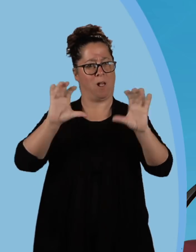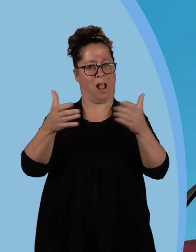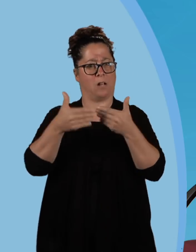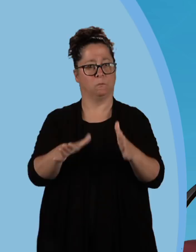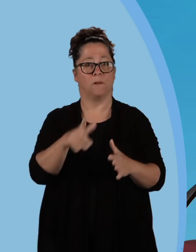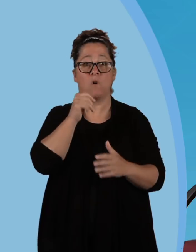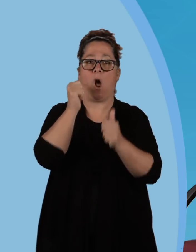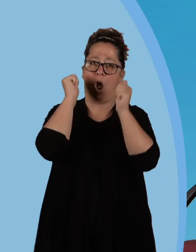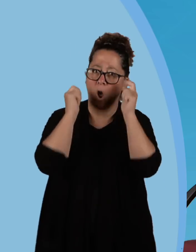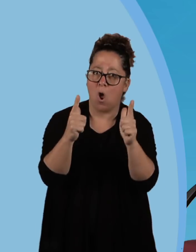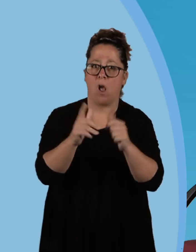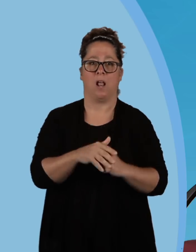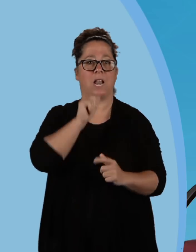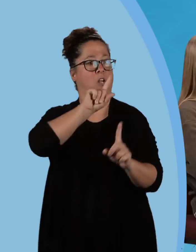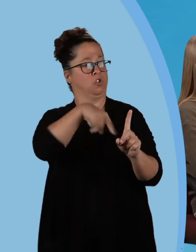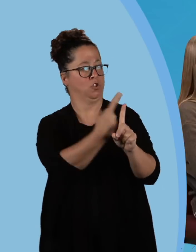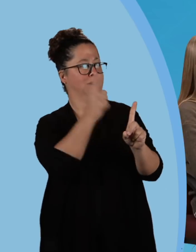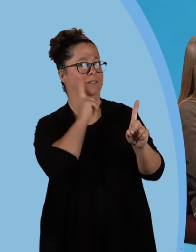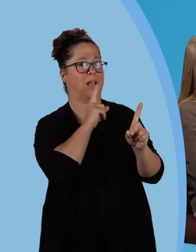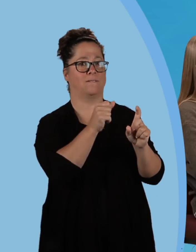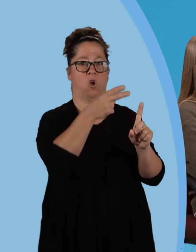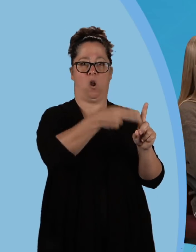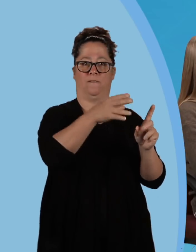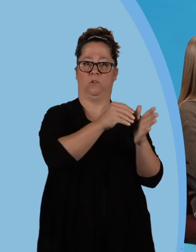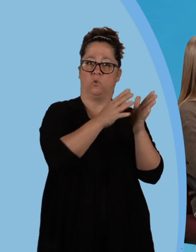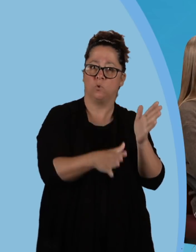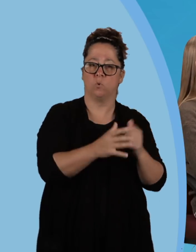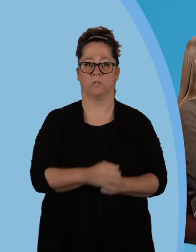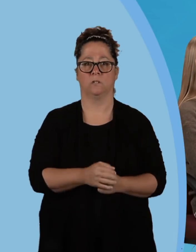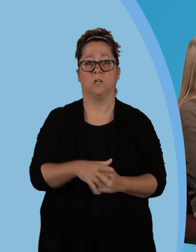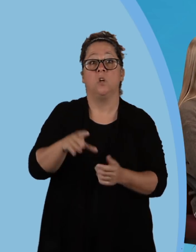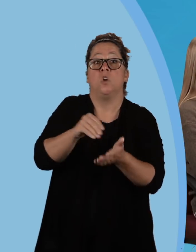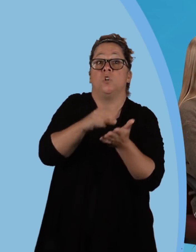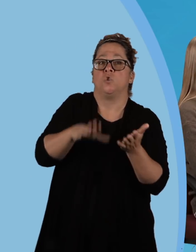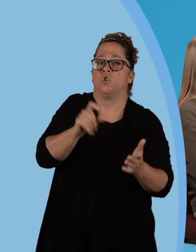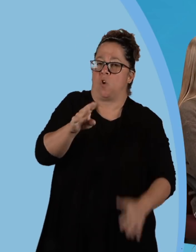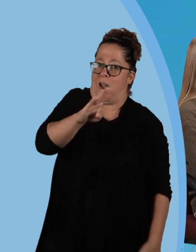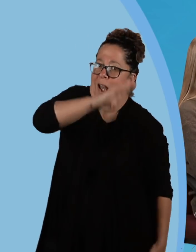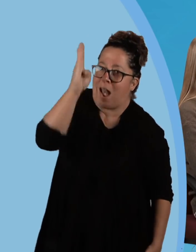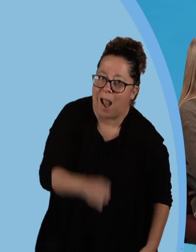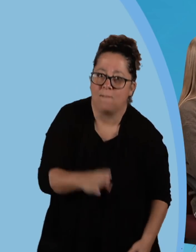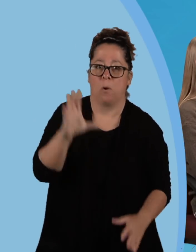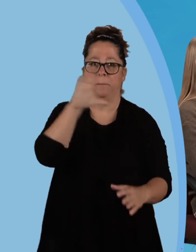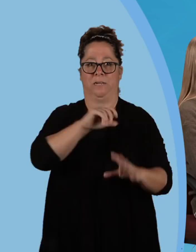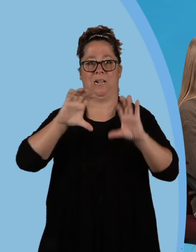not just that deaf or hard of hearing student. And so a student should never miss classroom communication because